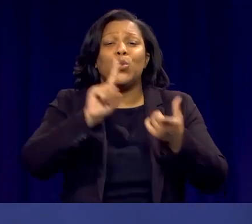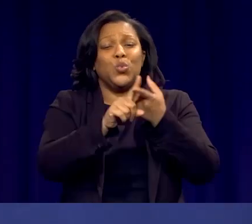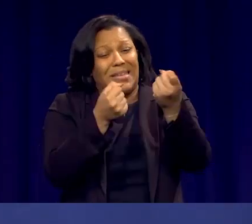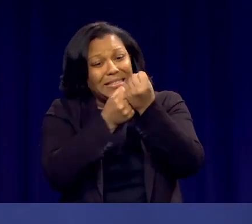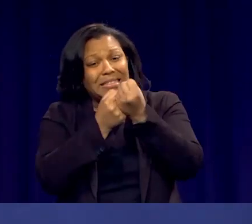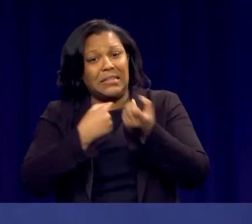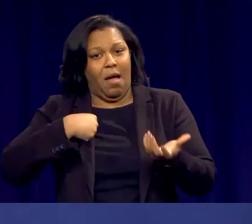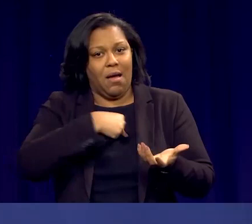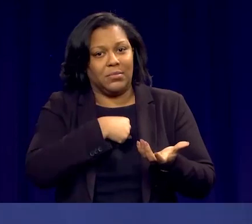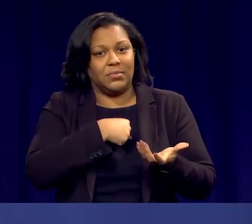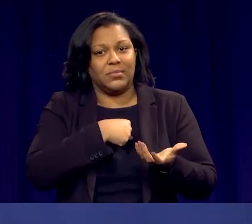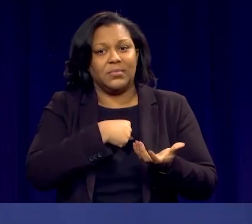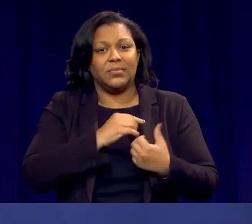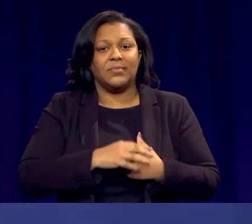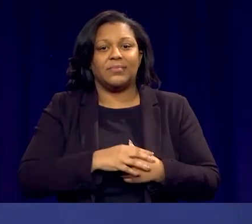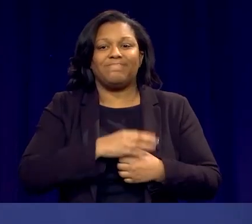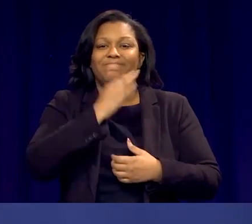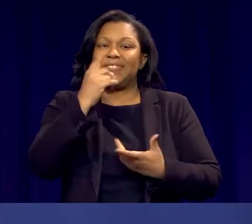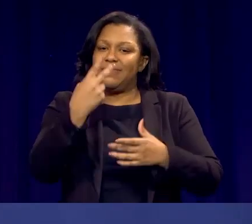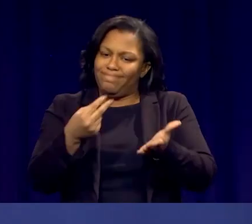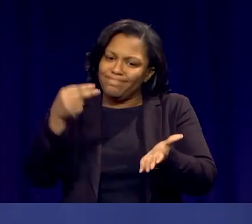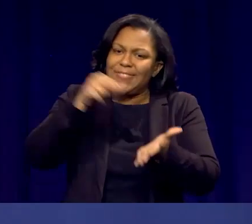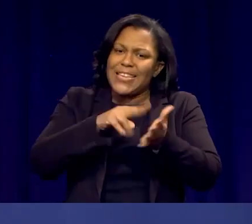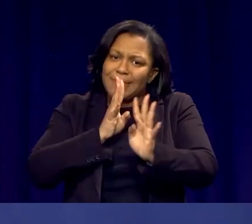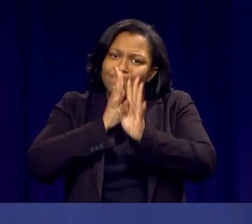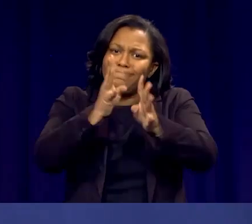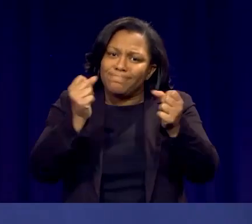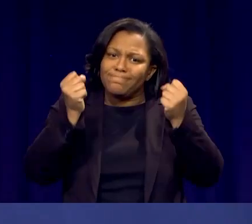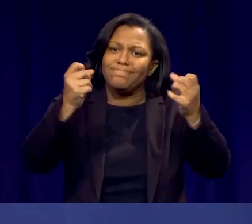for ourselves in the disability community. We need other people to advocate for us